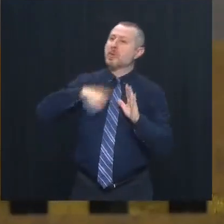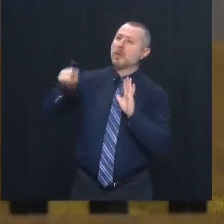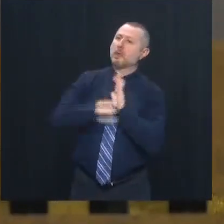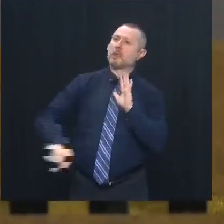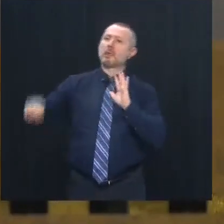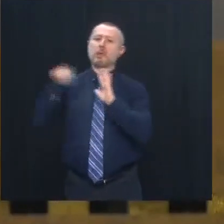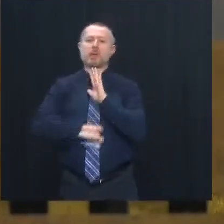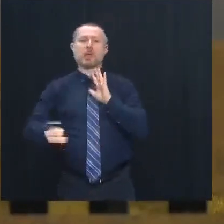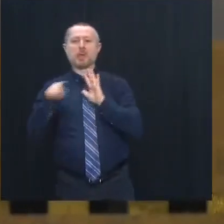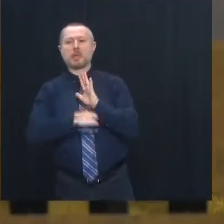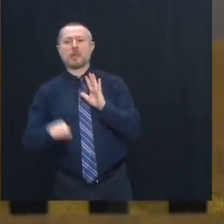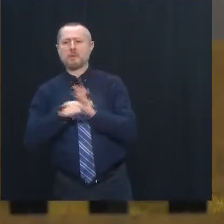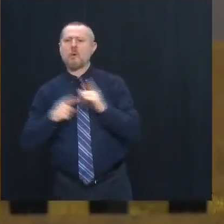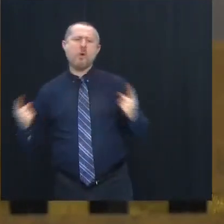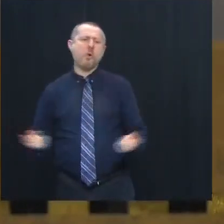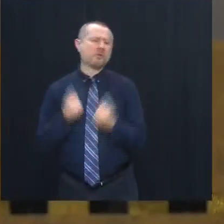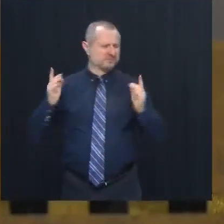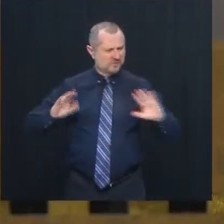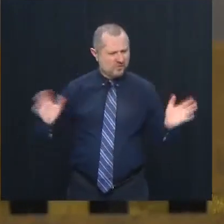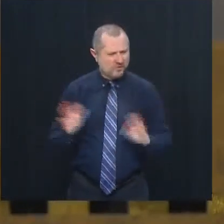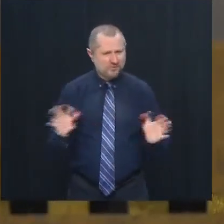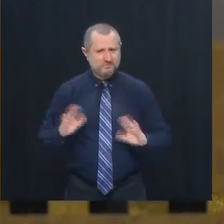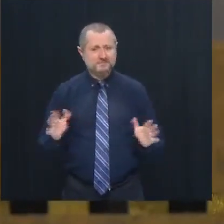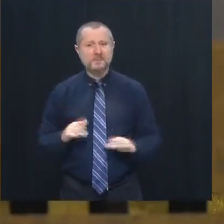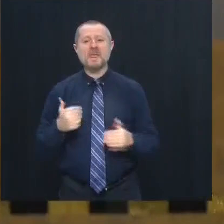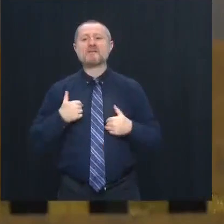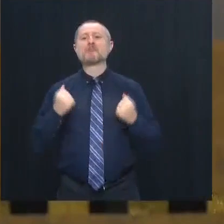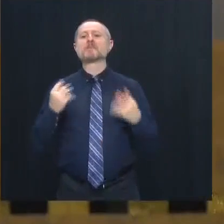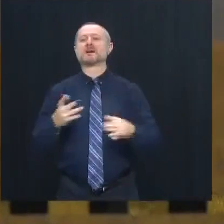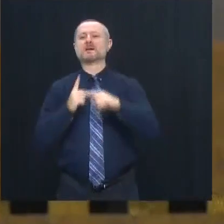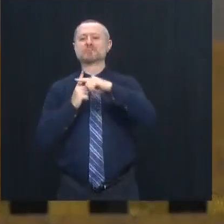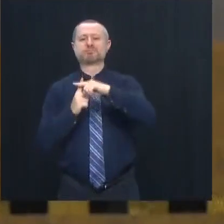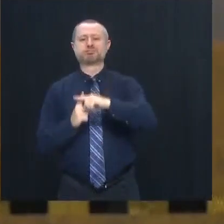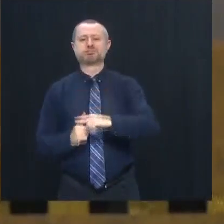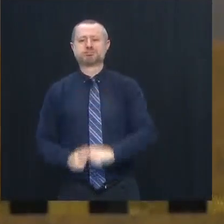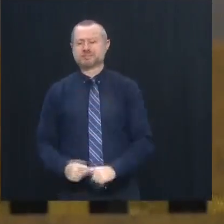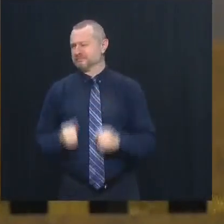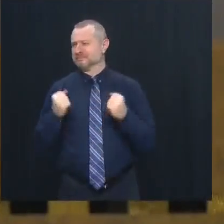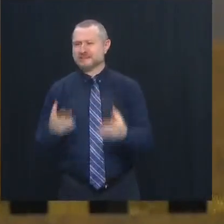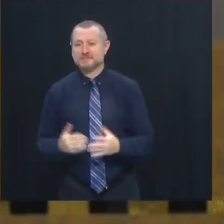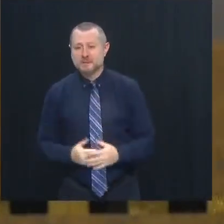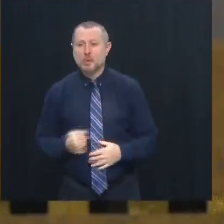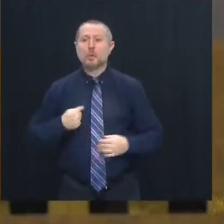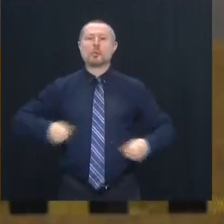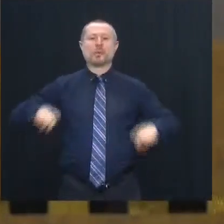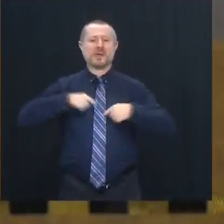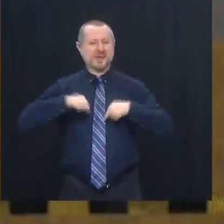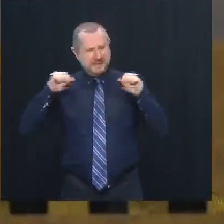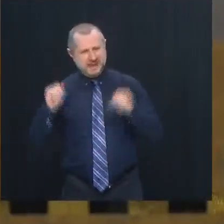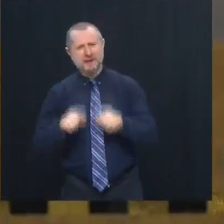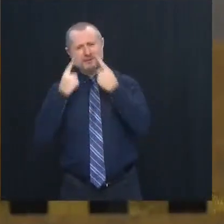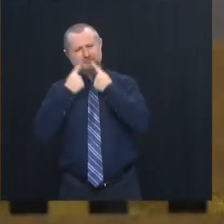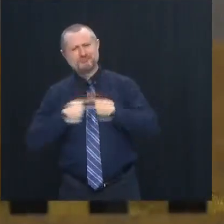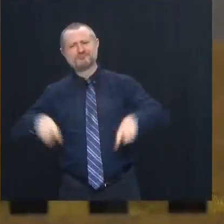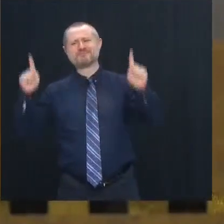FROM THEM. AMERICA. OUR AMERICA IS A HIGH TIDE